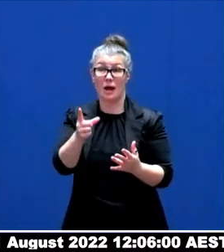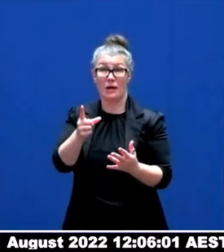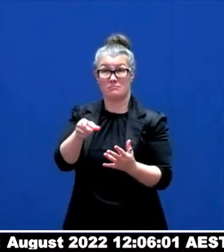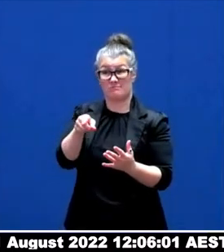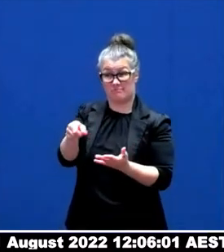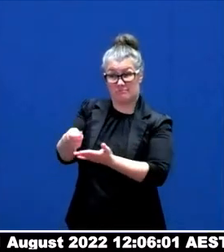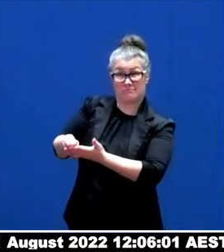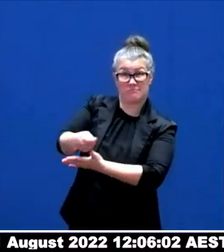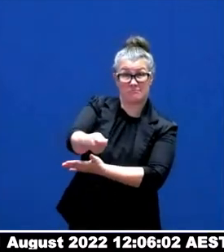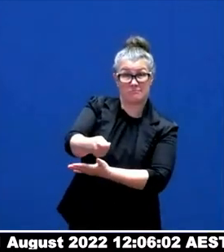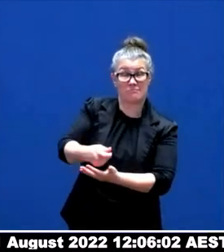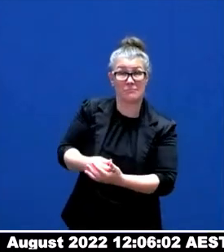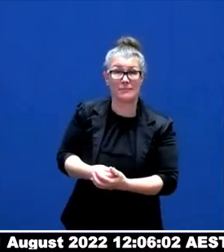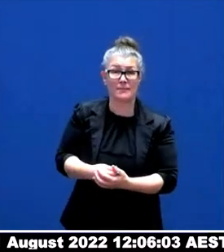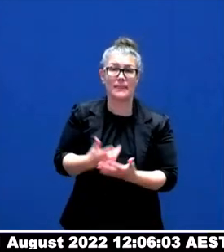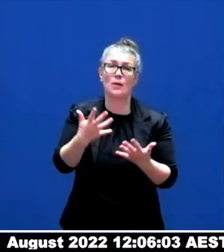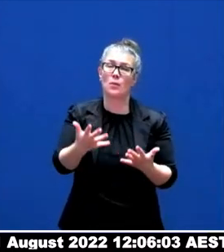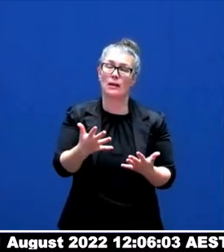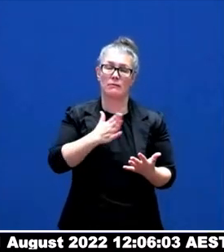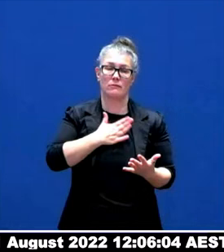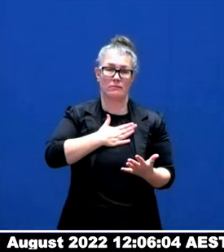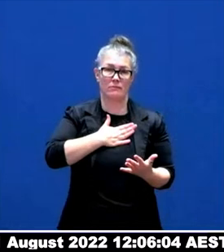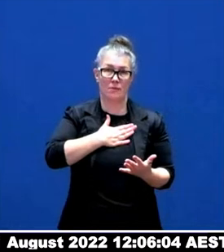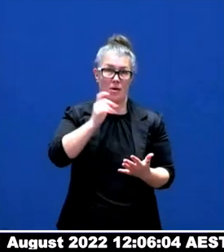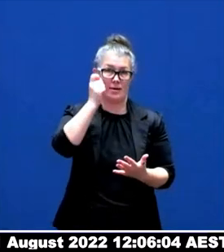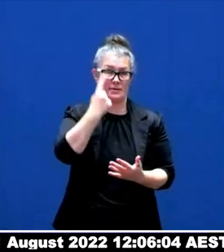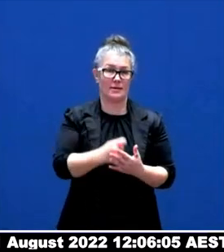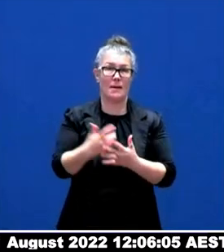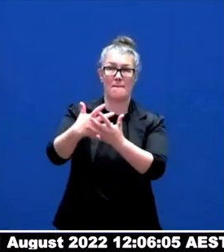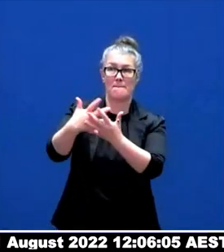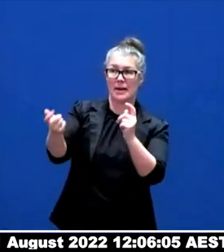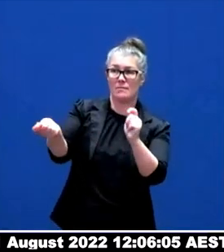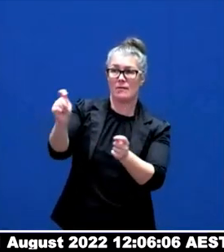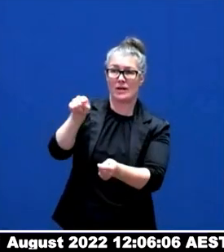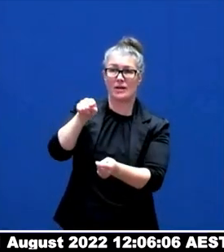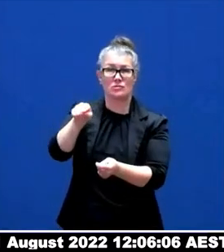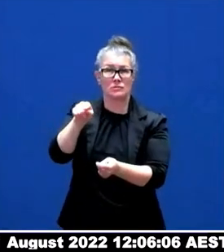My - my understanding is that the major modification comes into effect as